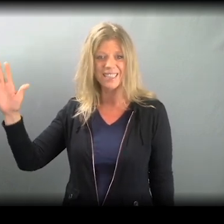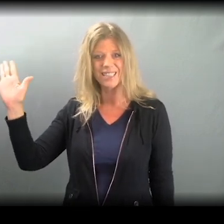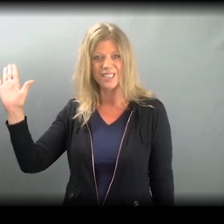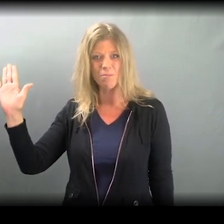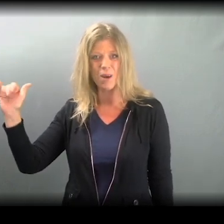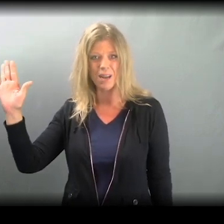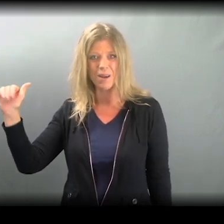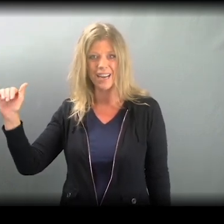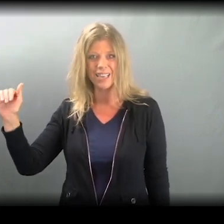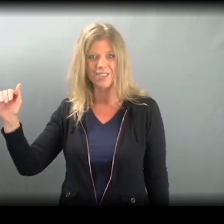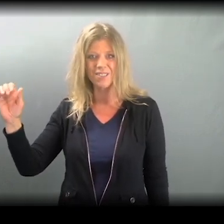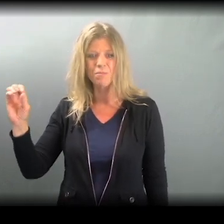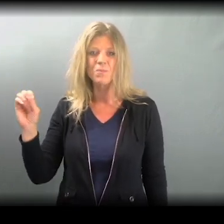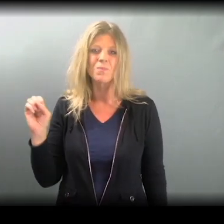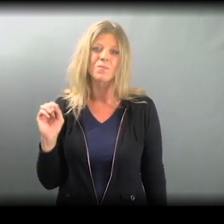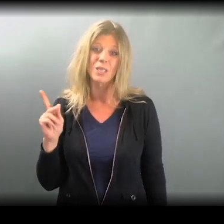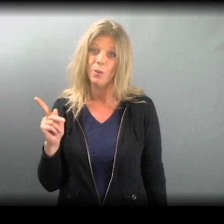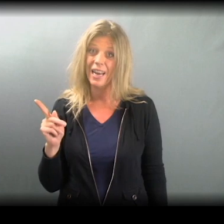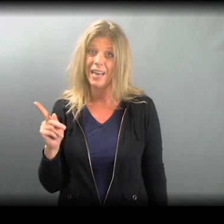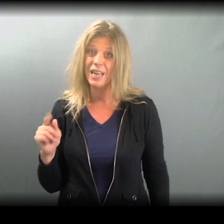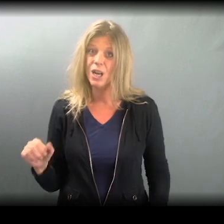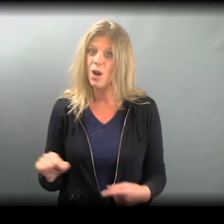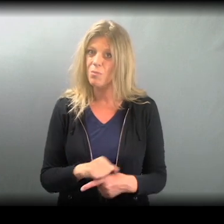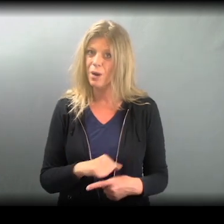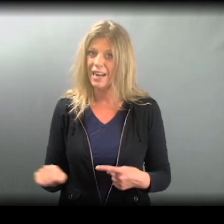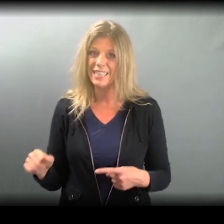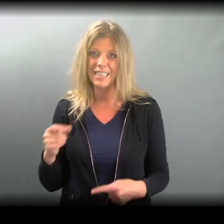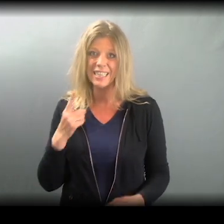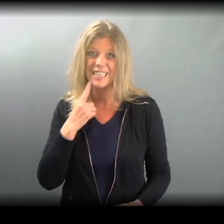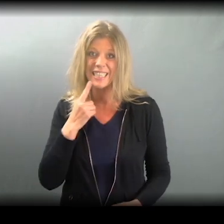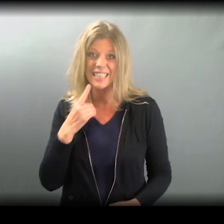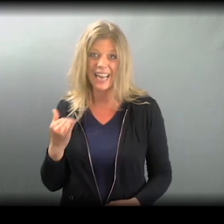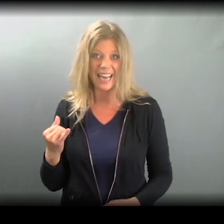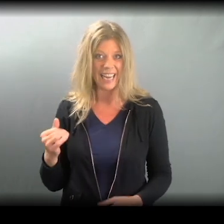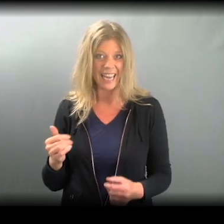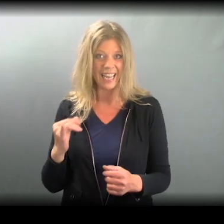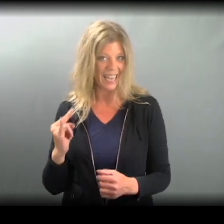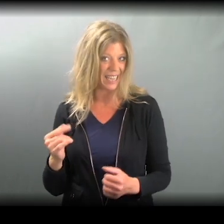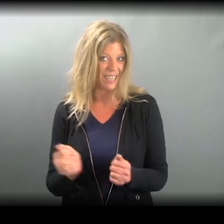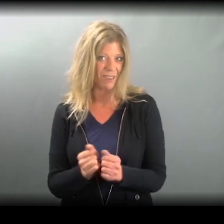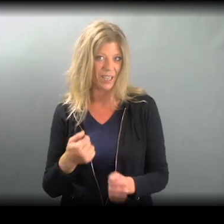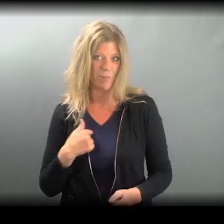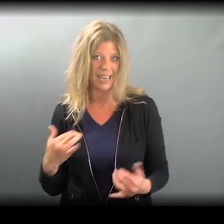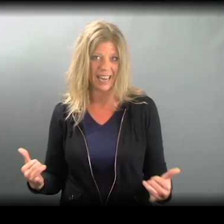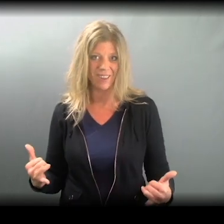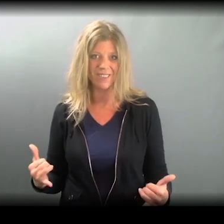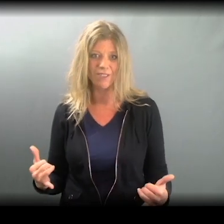BYE-BYE OK. Practice saying it with me now.